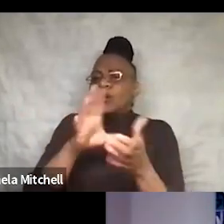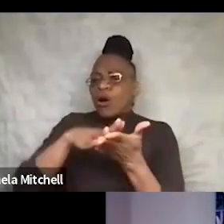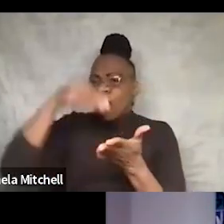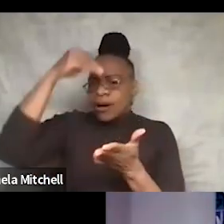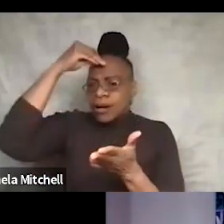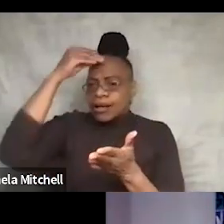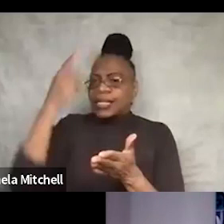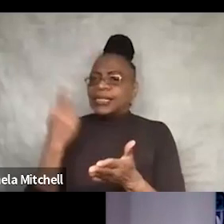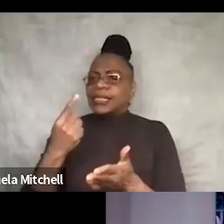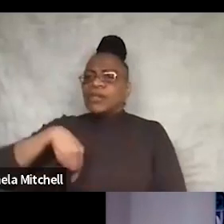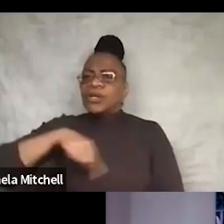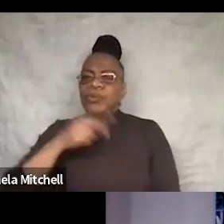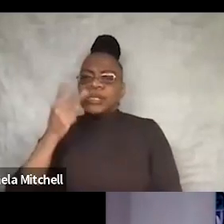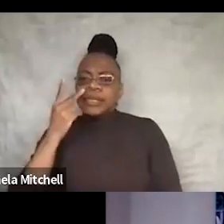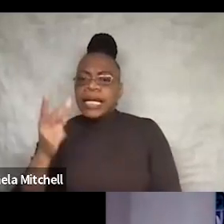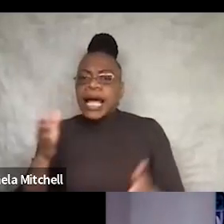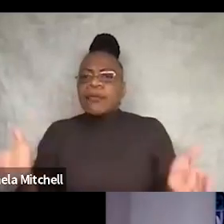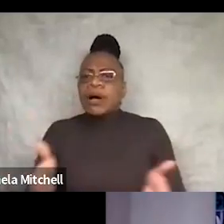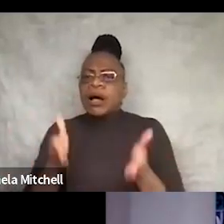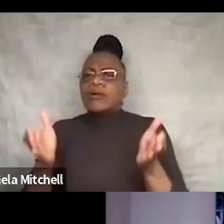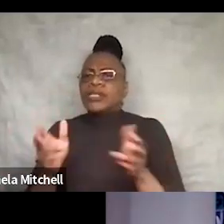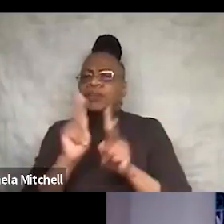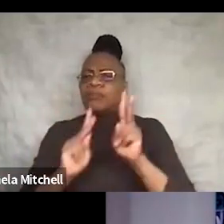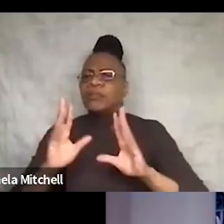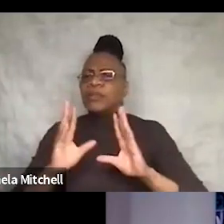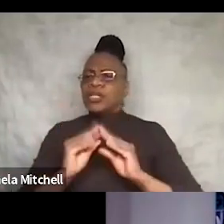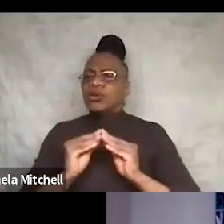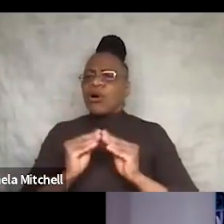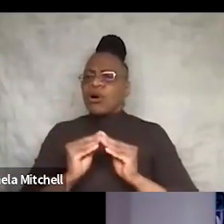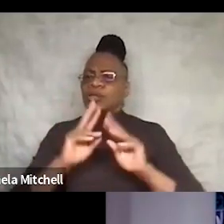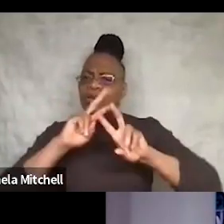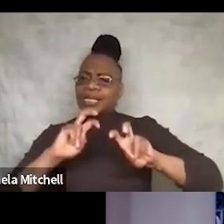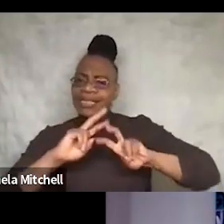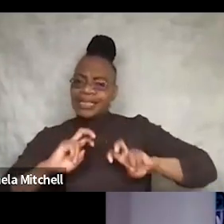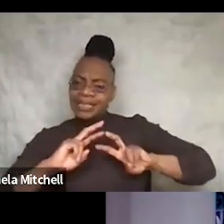and we're really encouraging people in this cohort to assess for themselves is, are we using training as a checkbox,